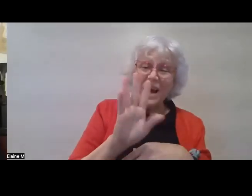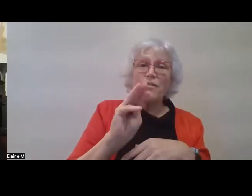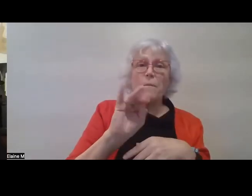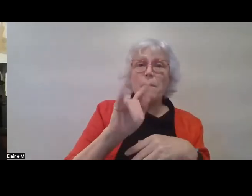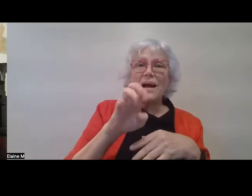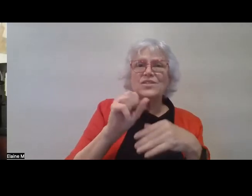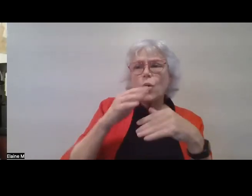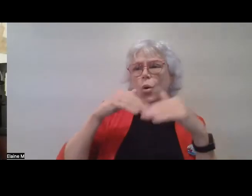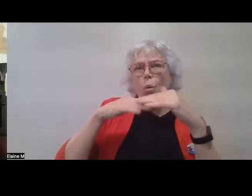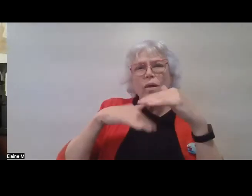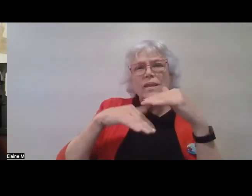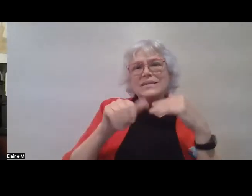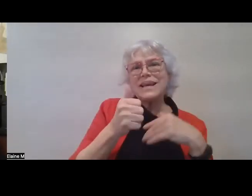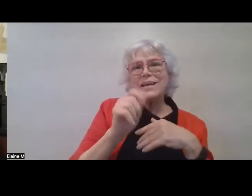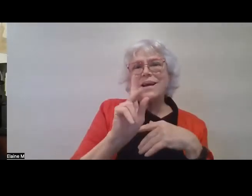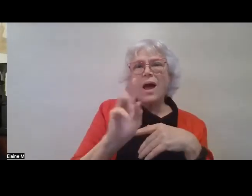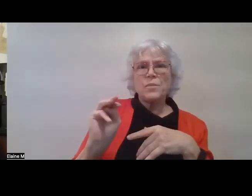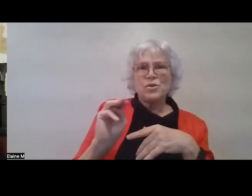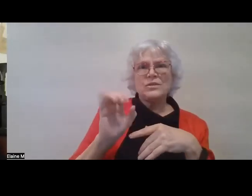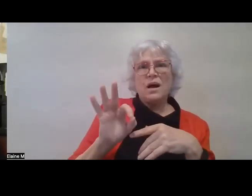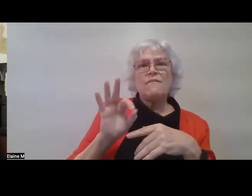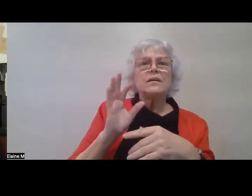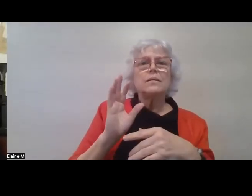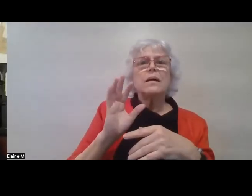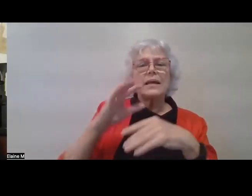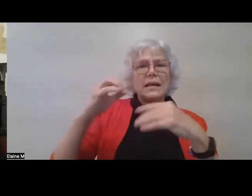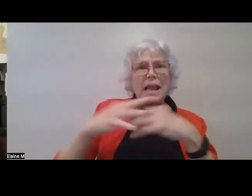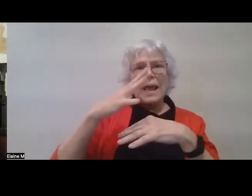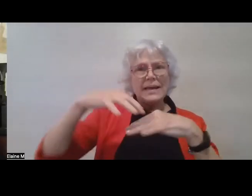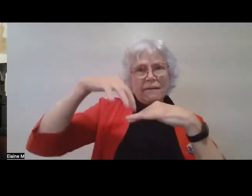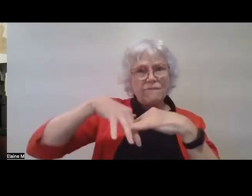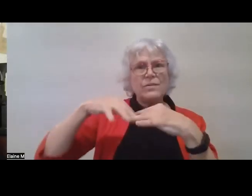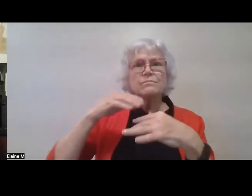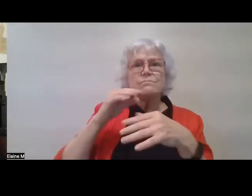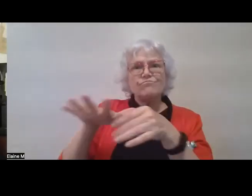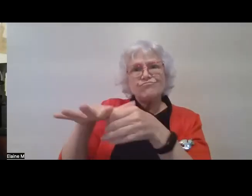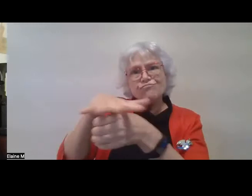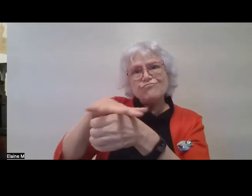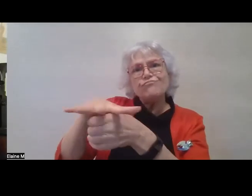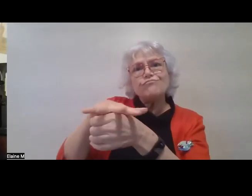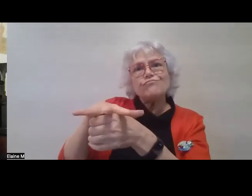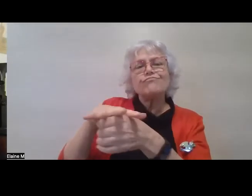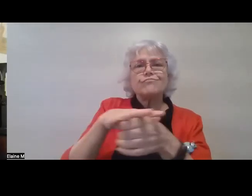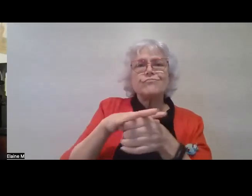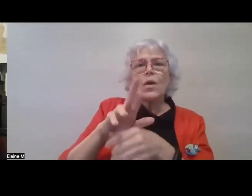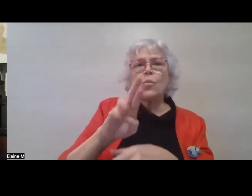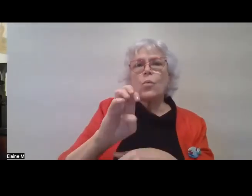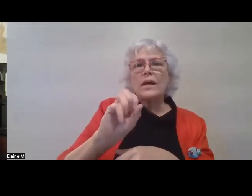reservation, with more than 75% of reservations within 80 km. Very little environmental protection